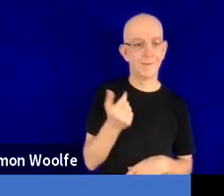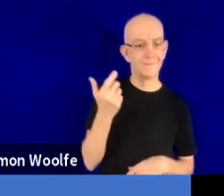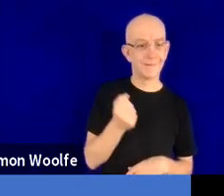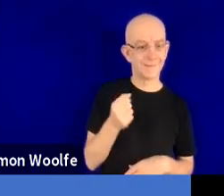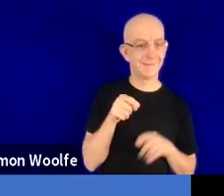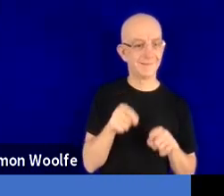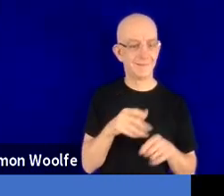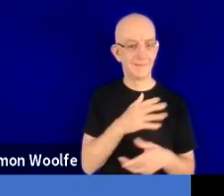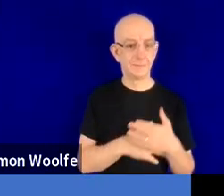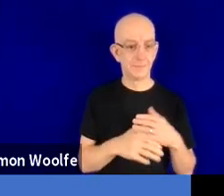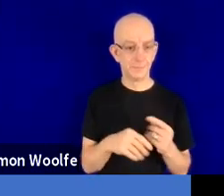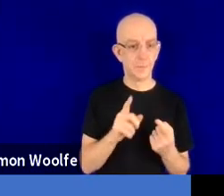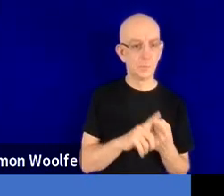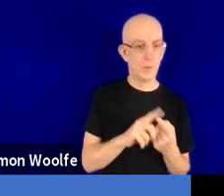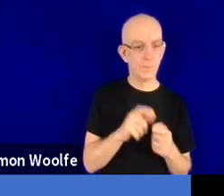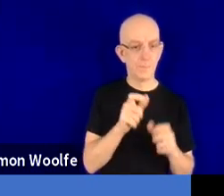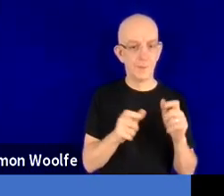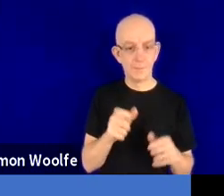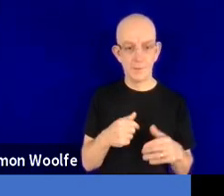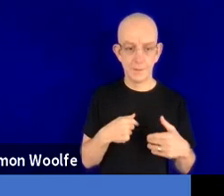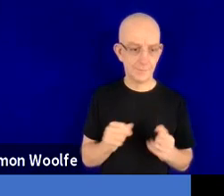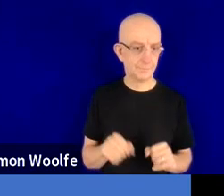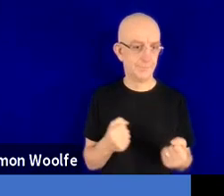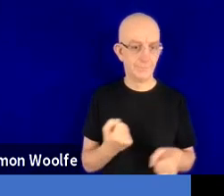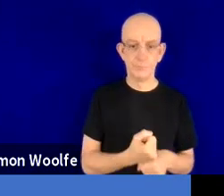related costs for all people with disabilities, whether they work or not